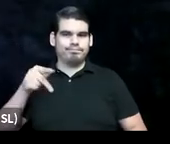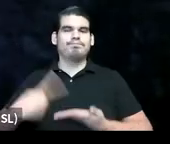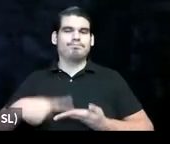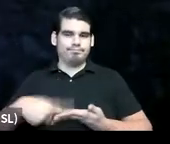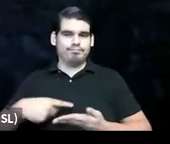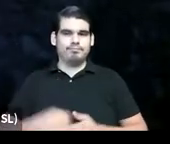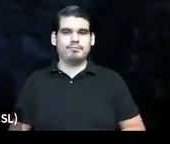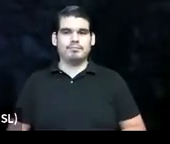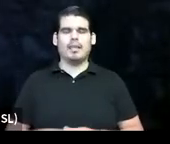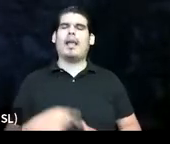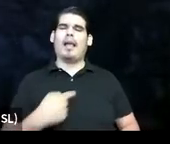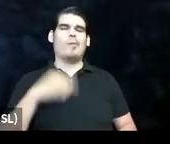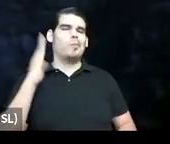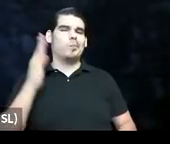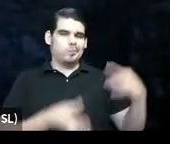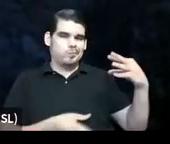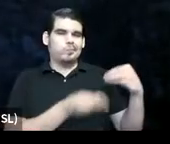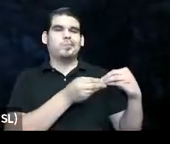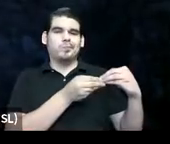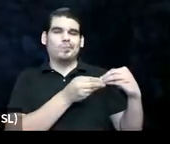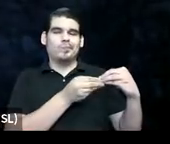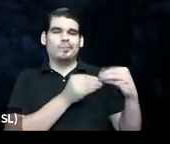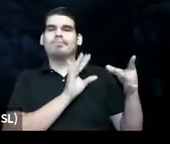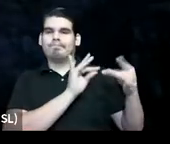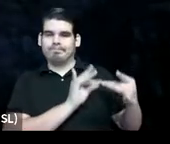And you want to make sure that you're, you're always using sources, when you're making claims.